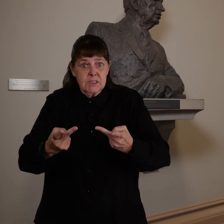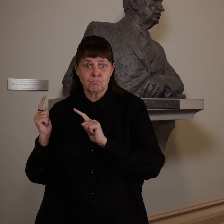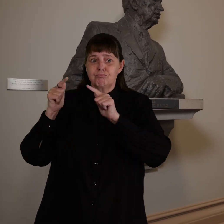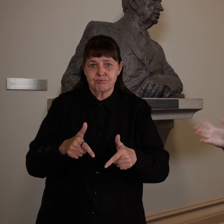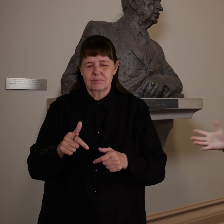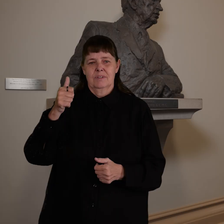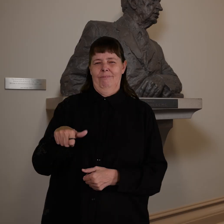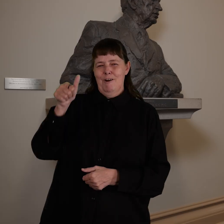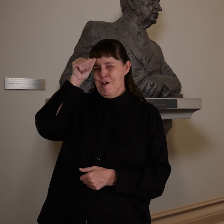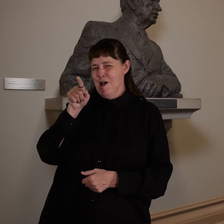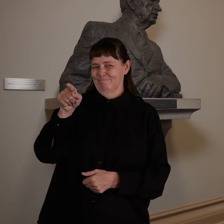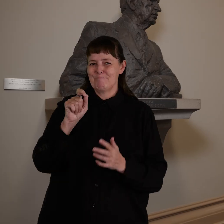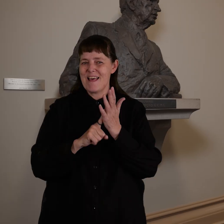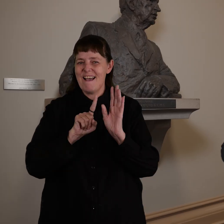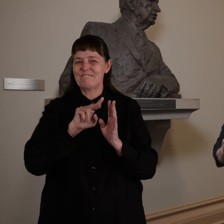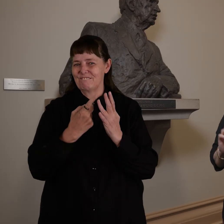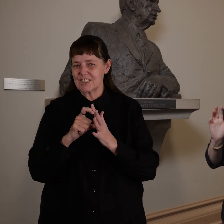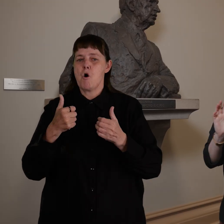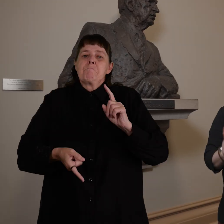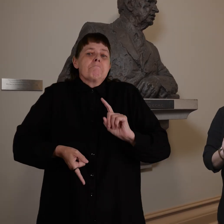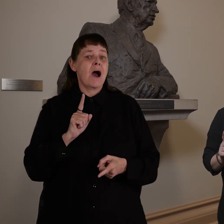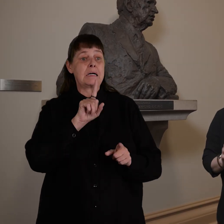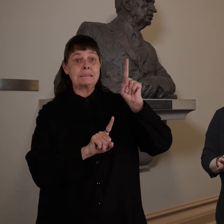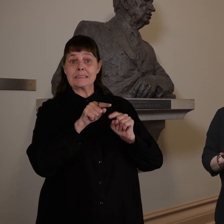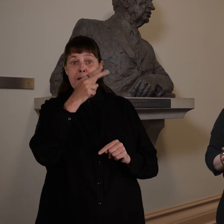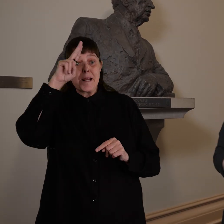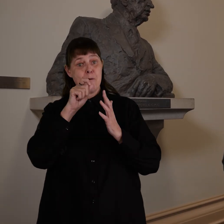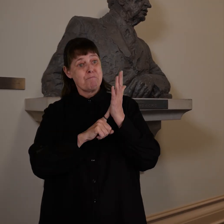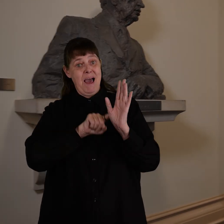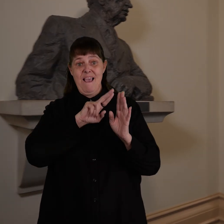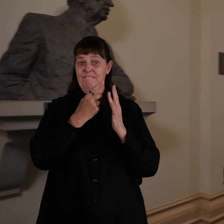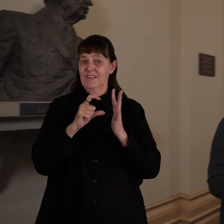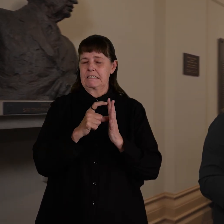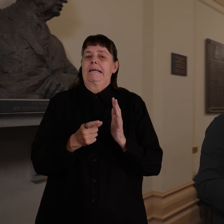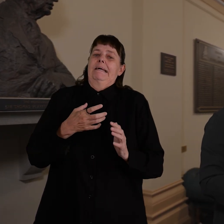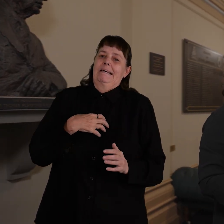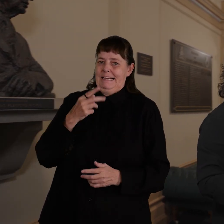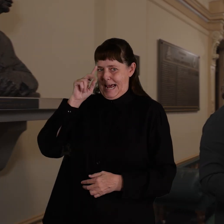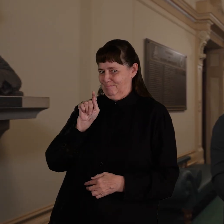his substantial contribution to the state. The other thing we have in this corridor is a set